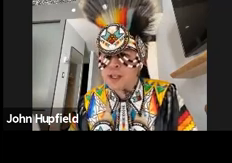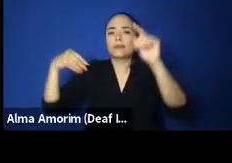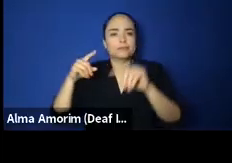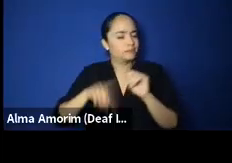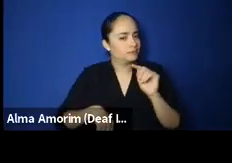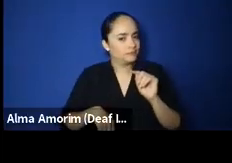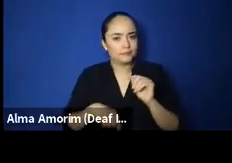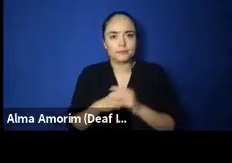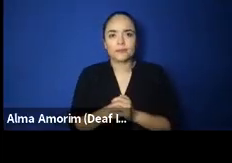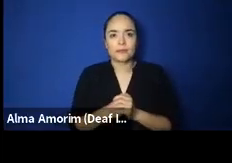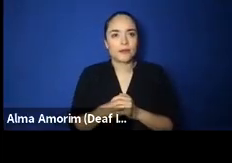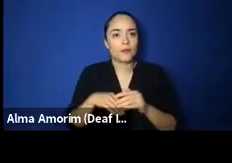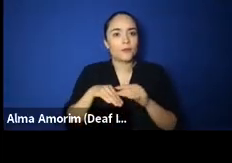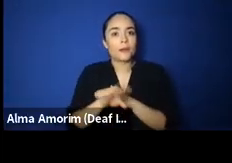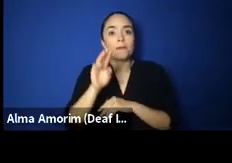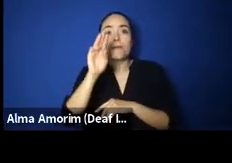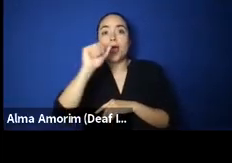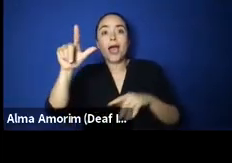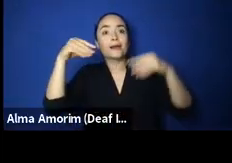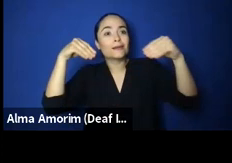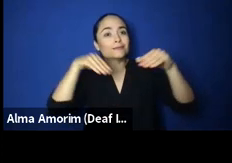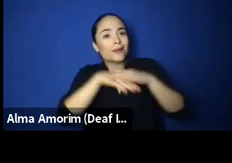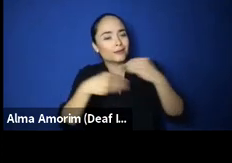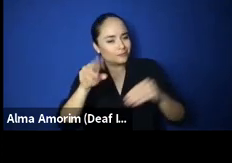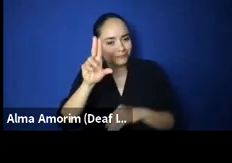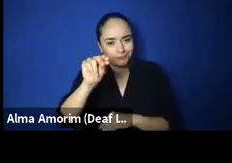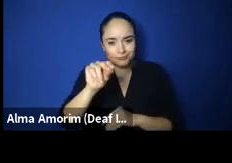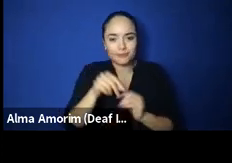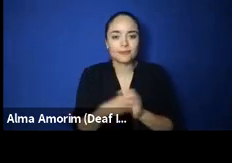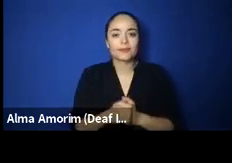to get a regalia, right? I wanted to show some beautiful bead work, of course, we're going to see